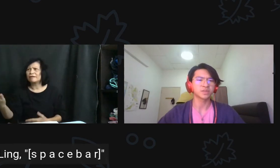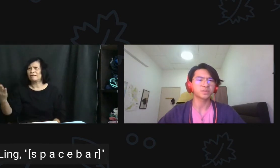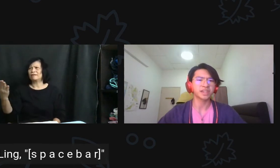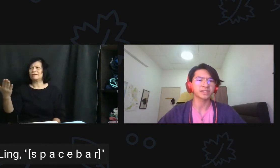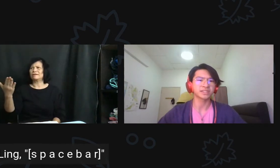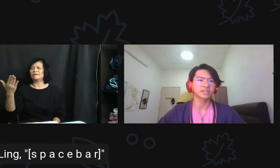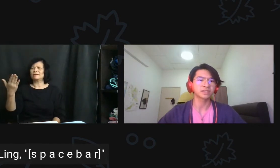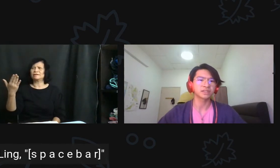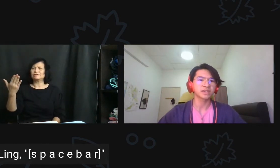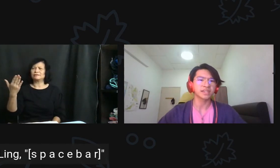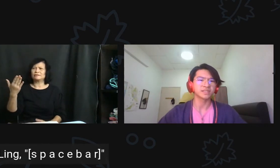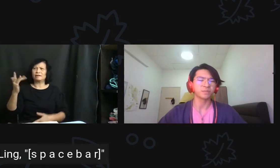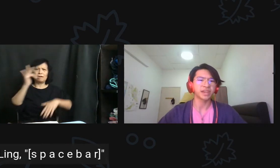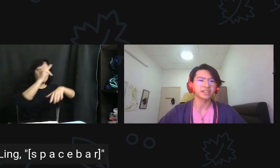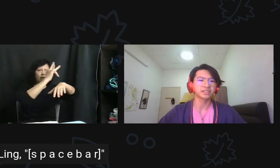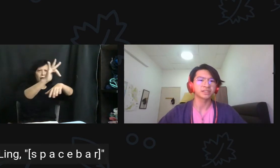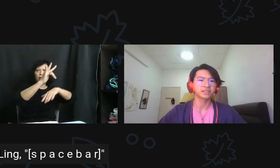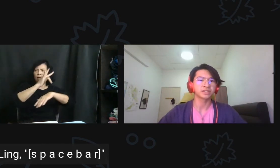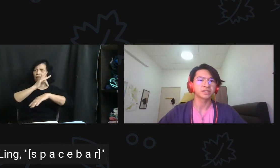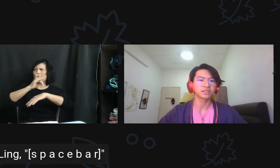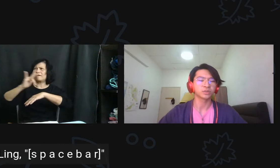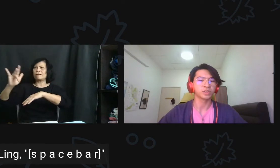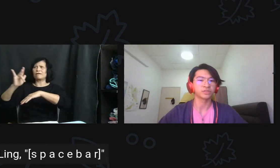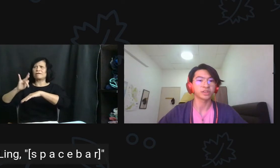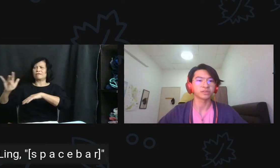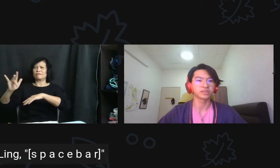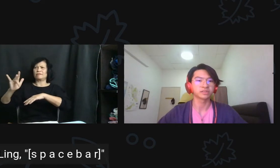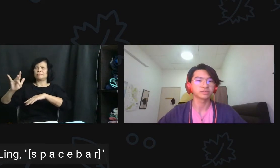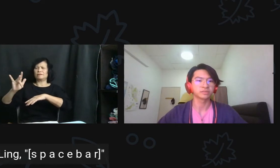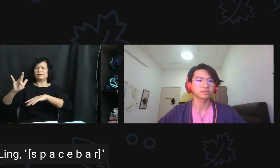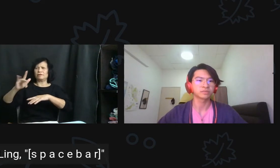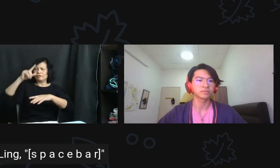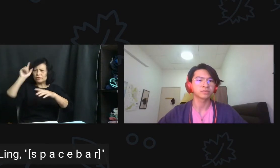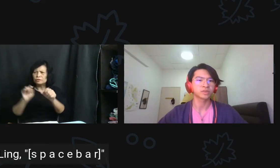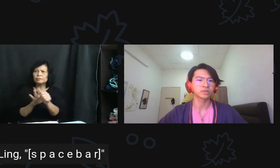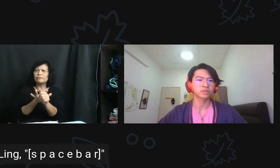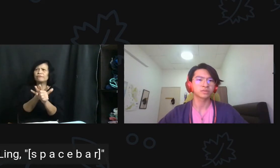The space is meant to be filled.